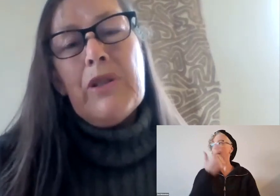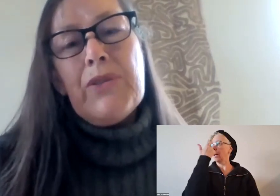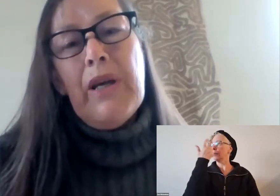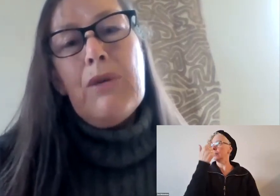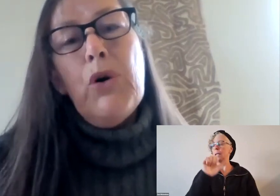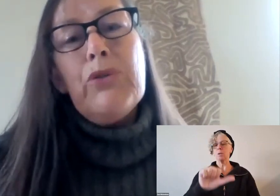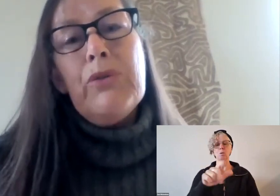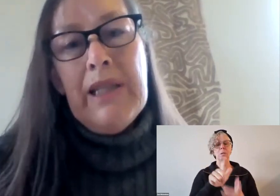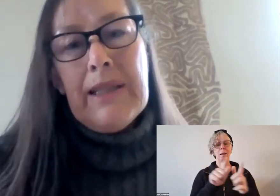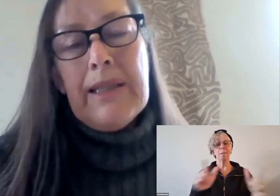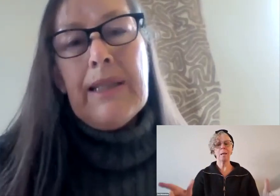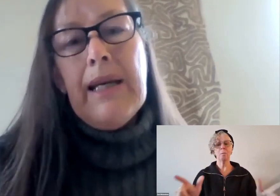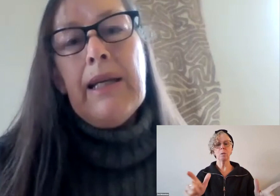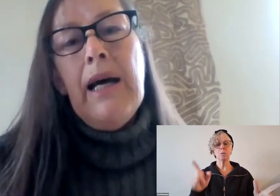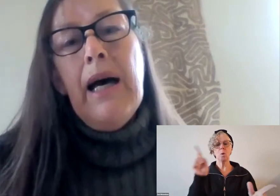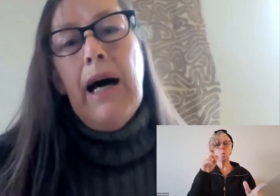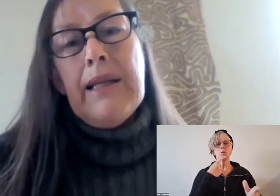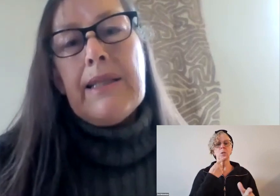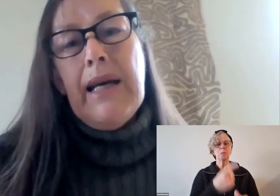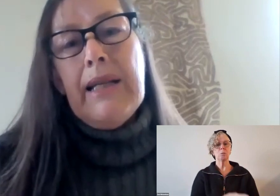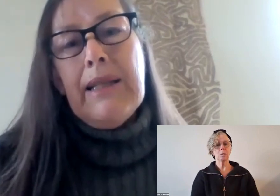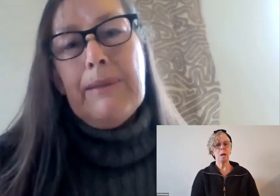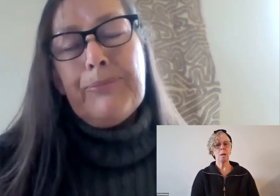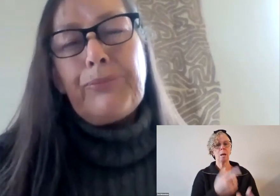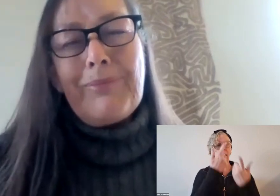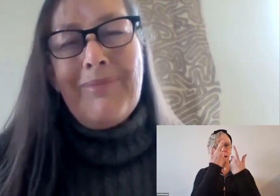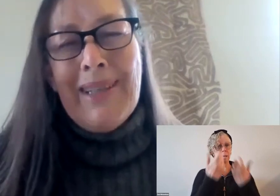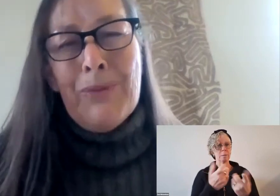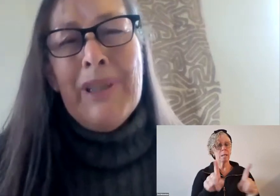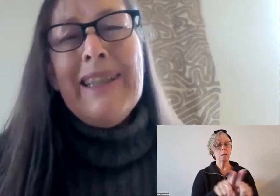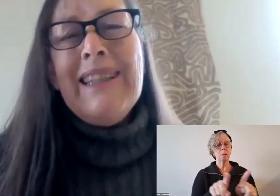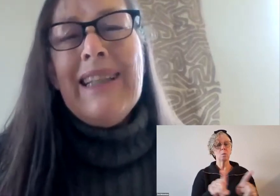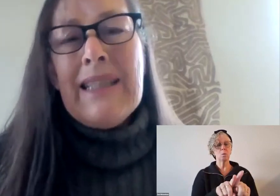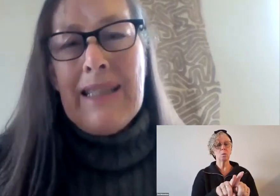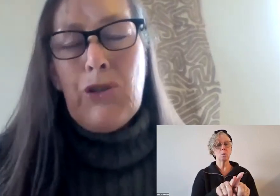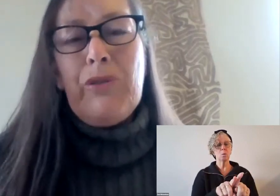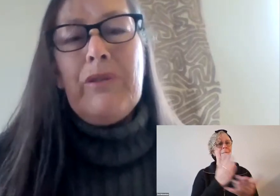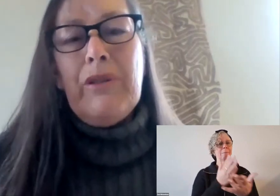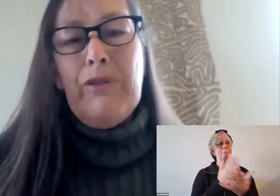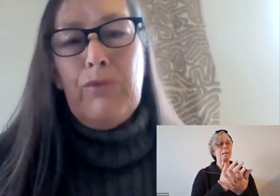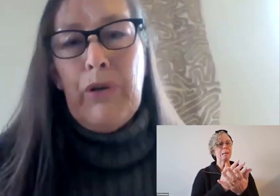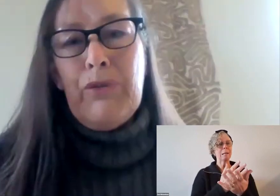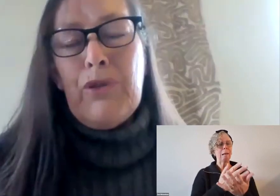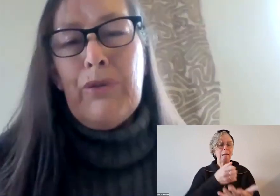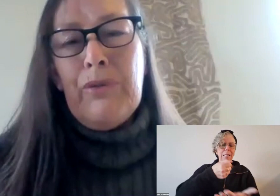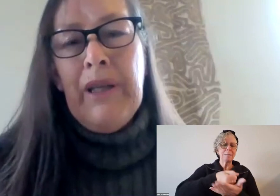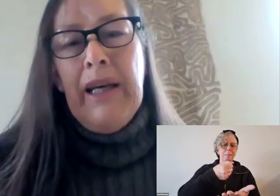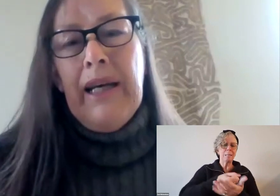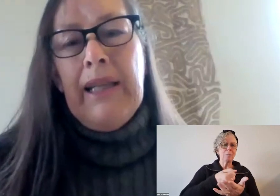saying what you need to say, understanding really the essential of what you do,